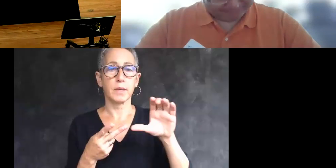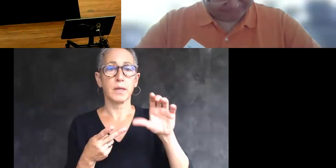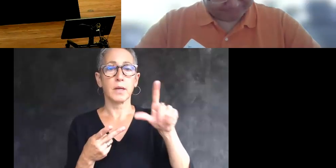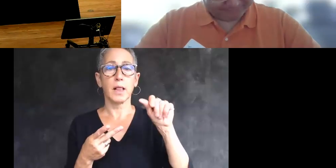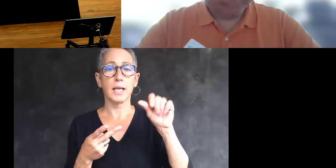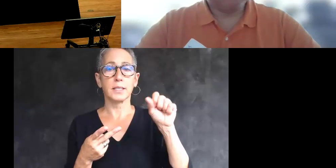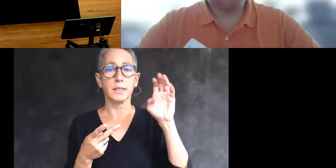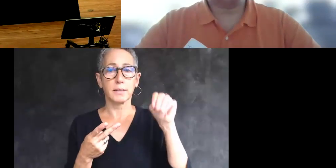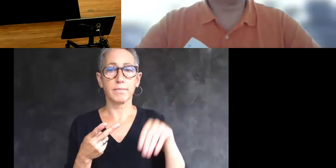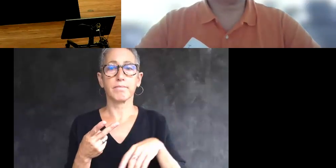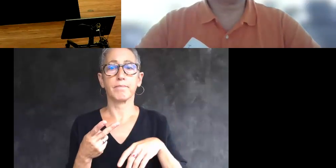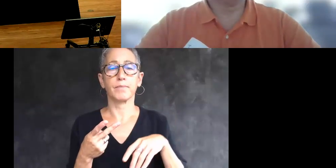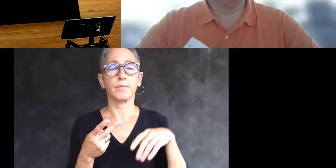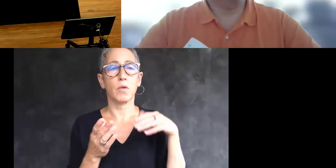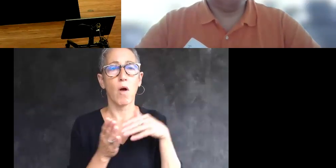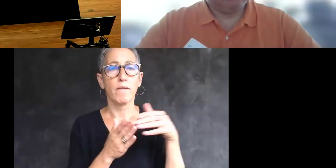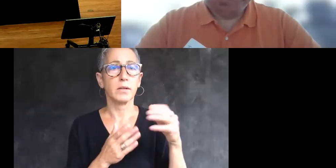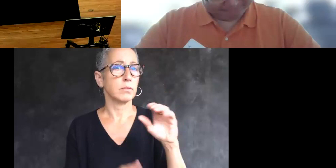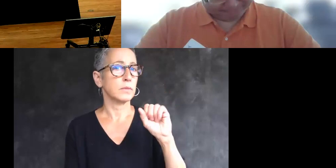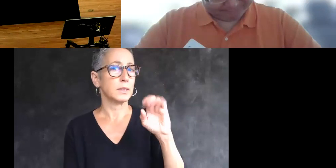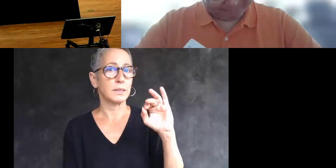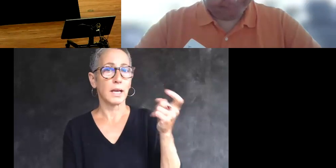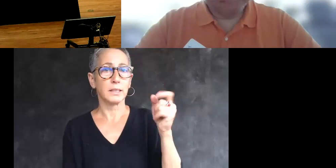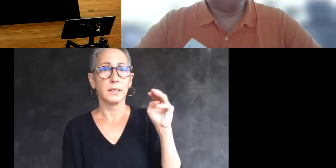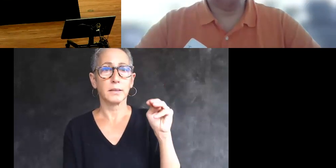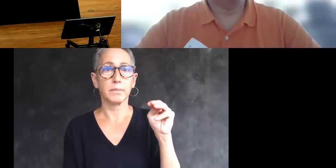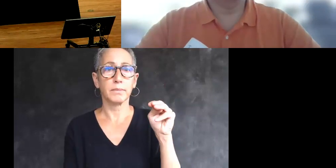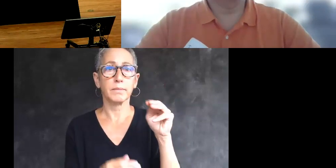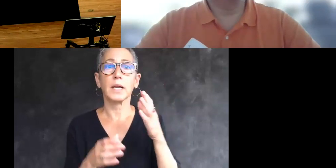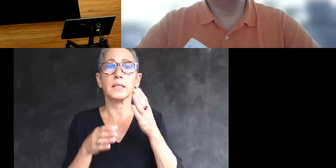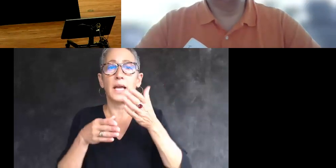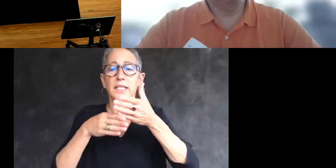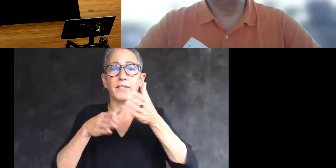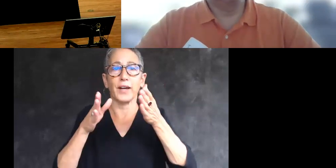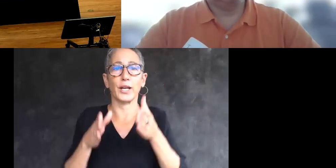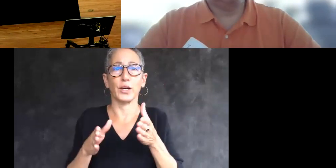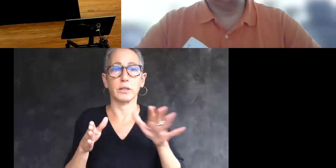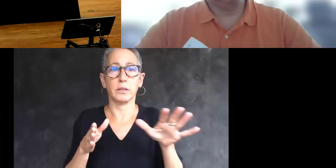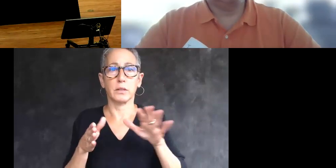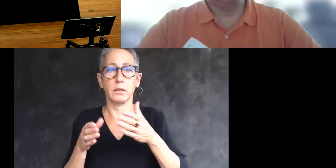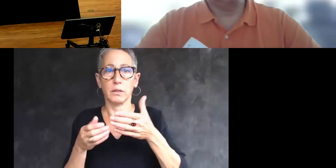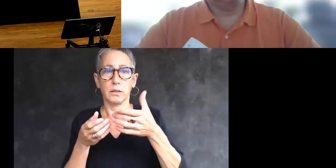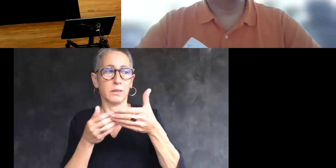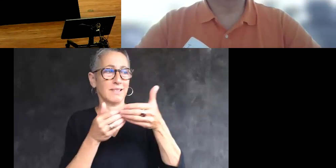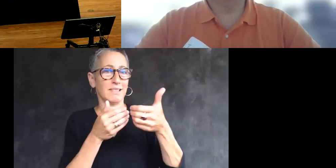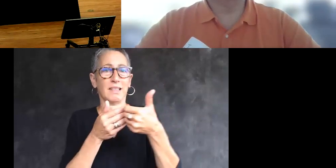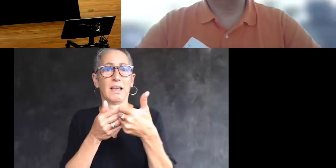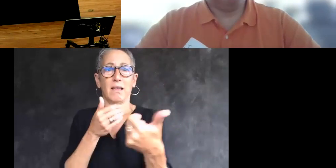that often come up like sexism, that often us is opportunities, like issues like ableism that affect us all.